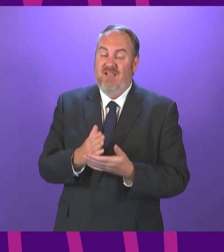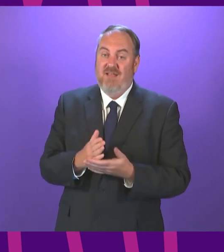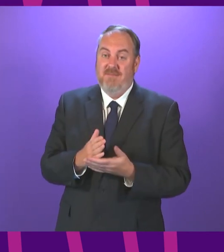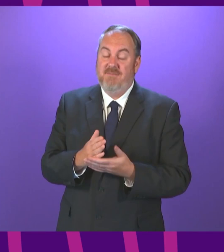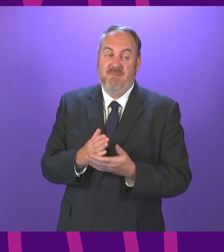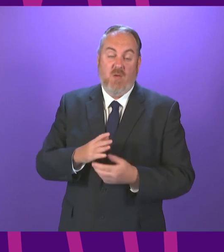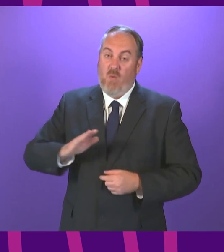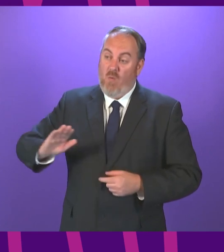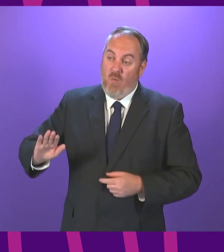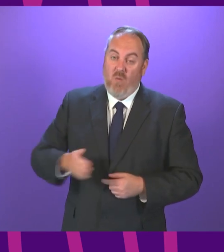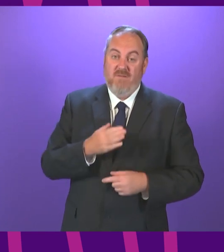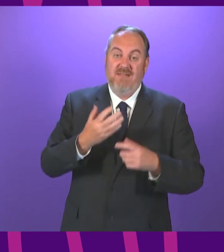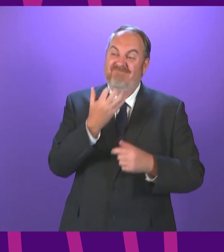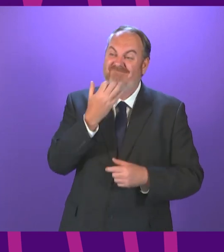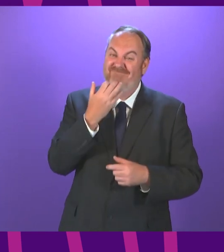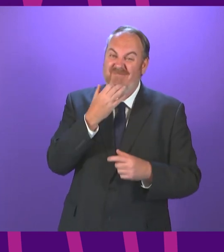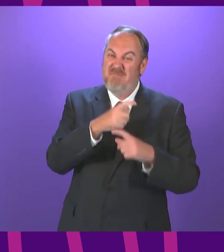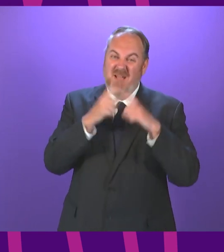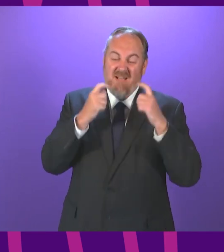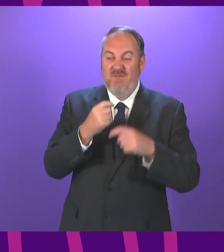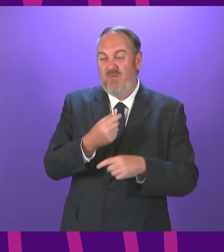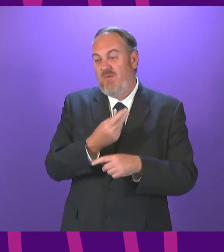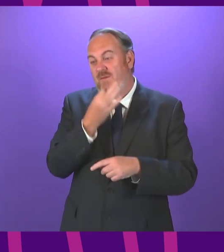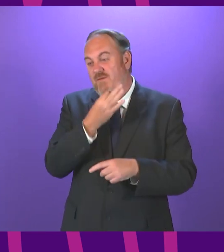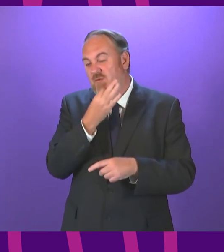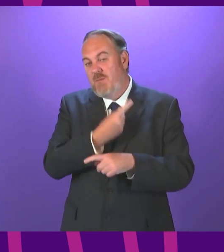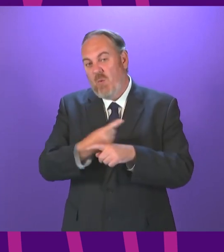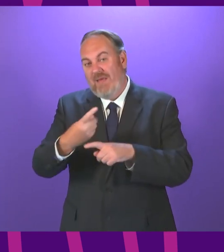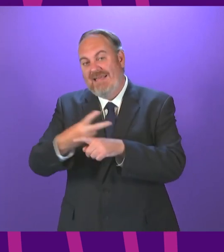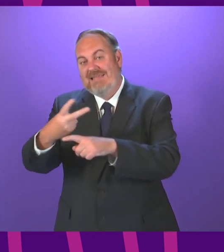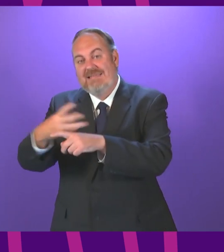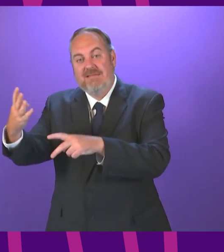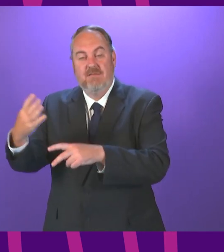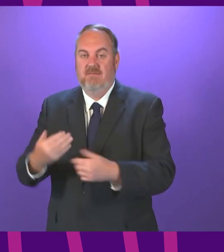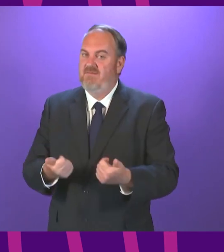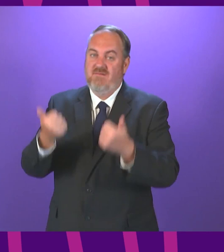face coverings for a bit longer to protect everybody, that is a price that the majority